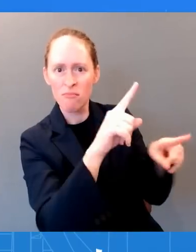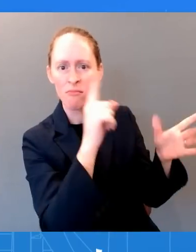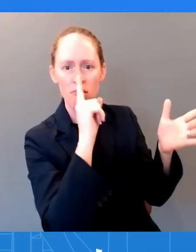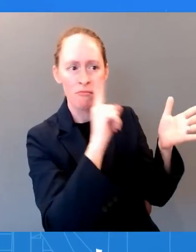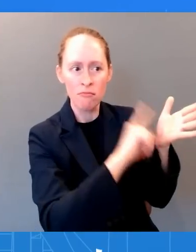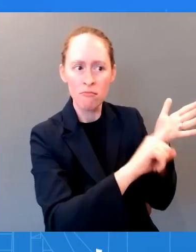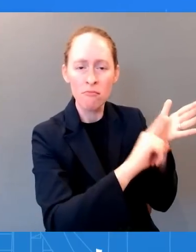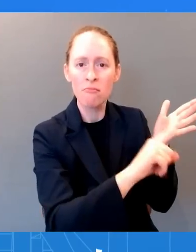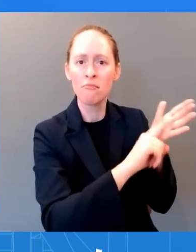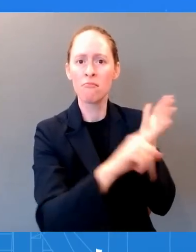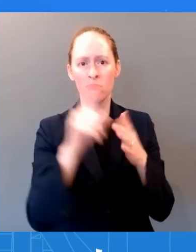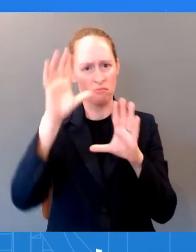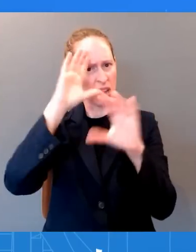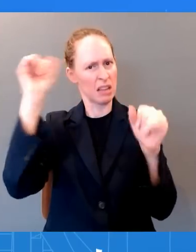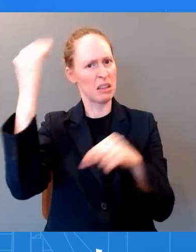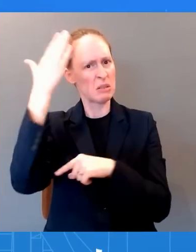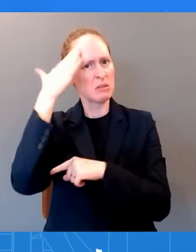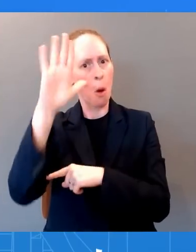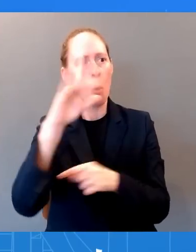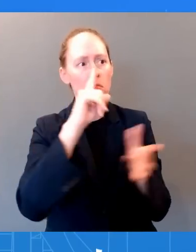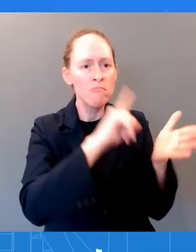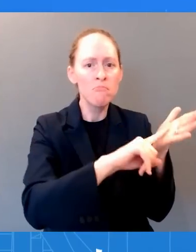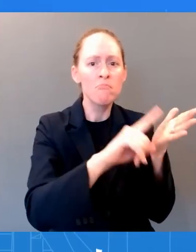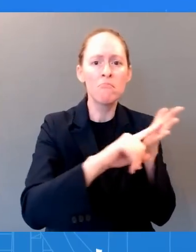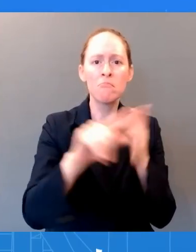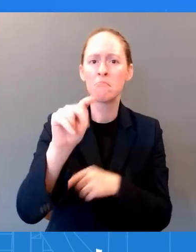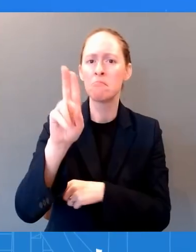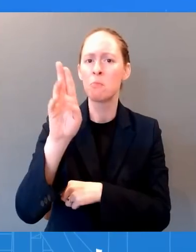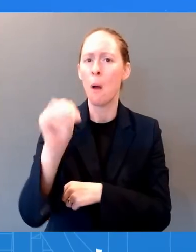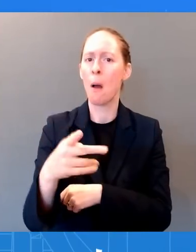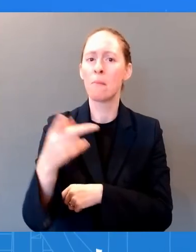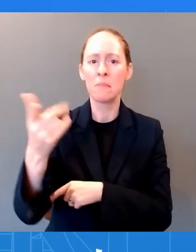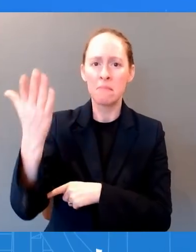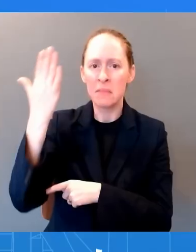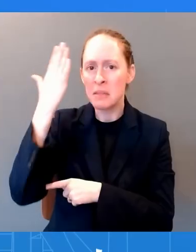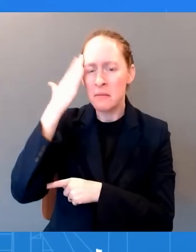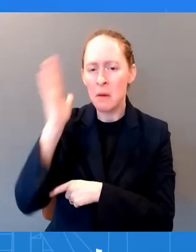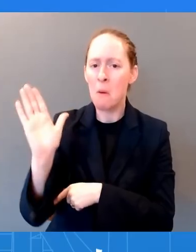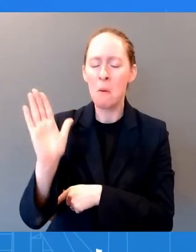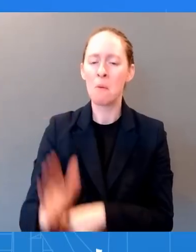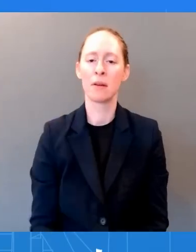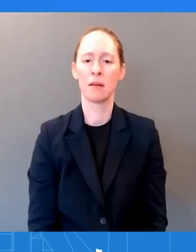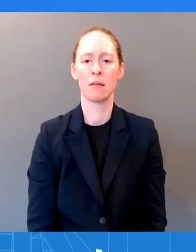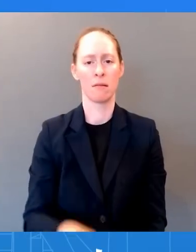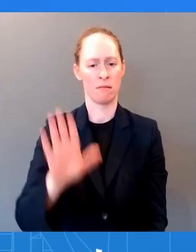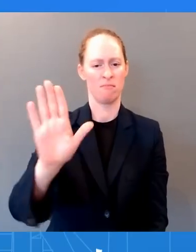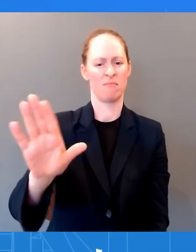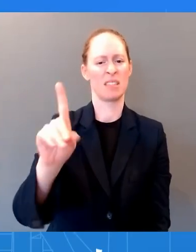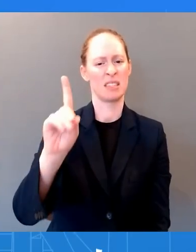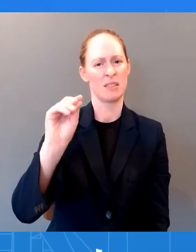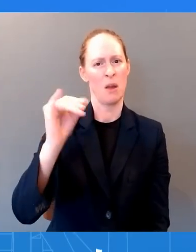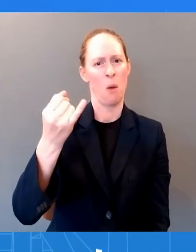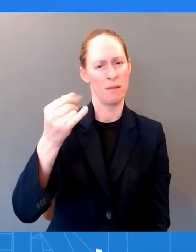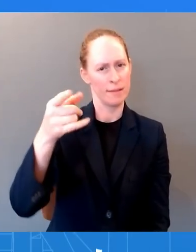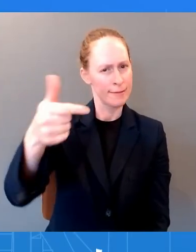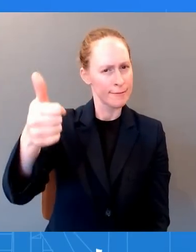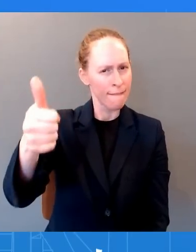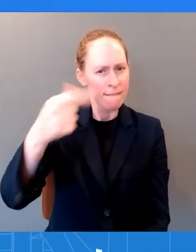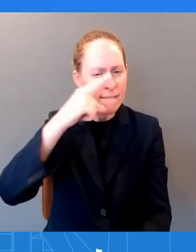as part of the Justice Department's ongoing criminal investigation. We see this as part of the underlying material that is connected to this.